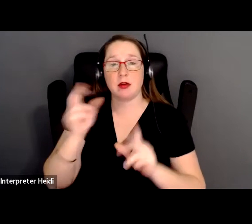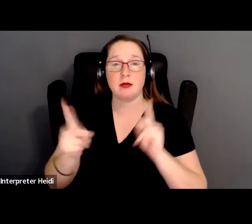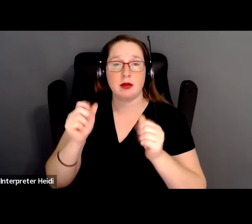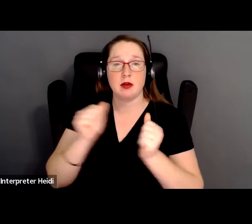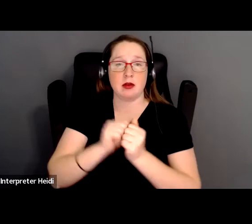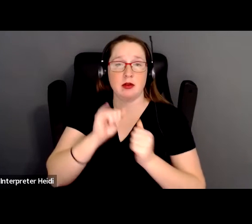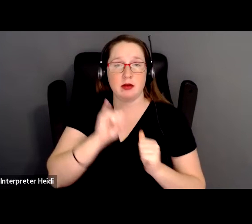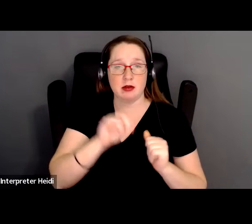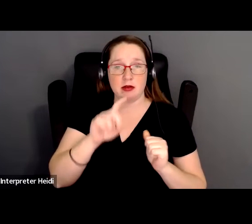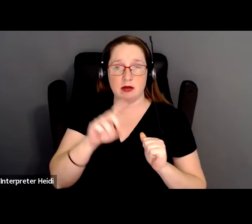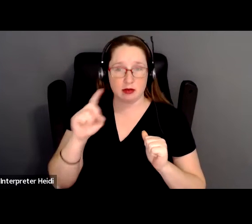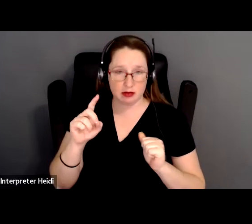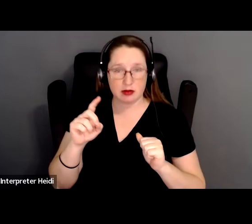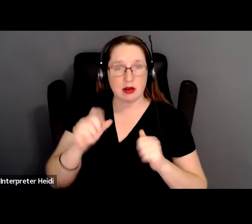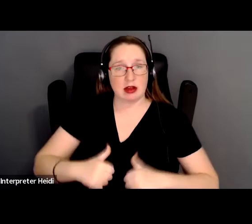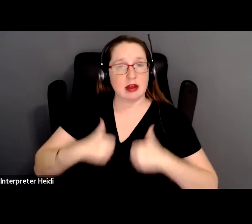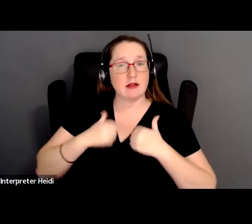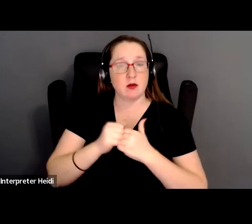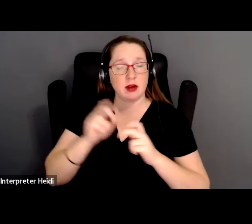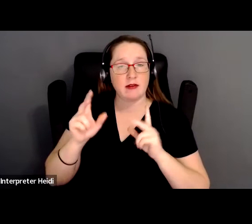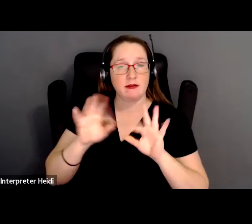and developmental disabilities live with family members throughout their lives.